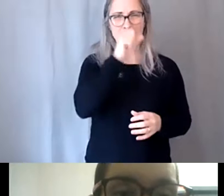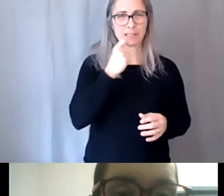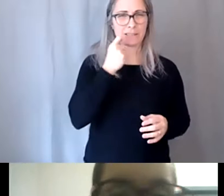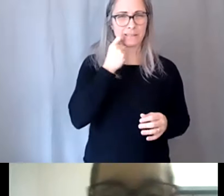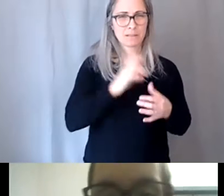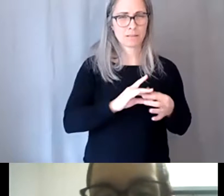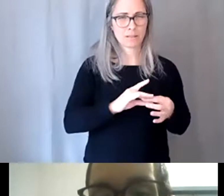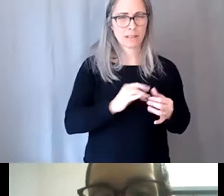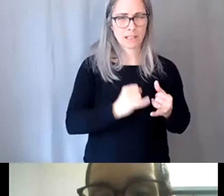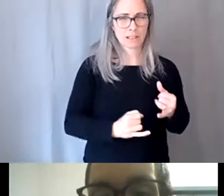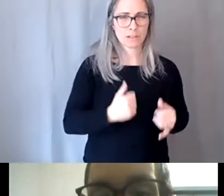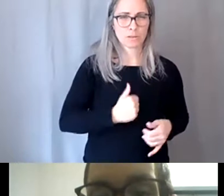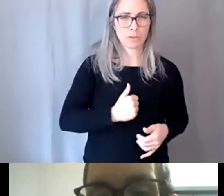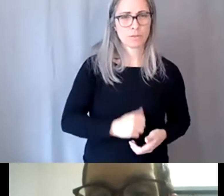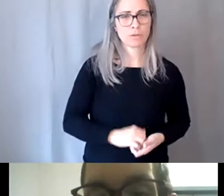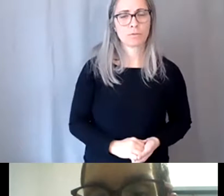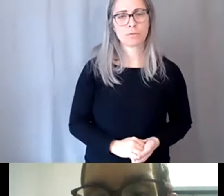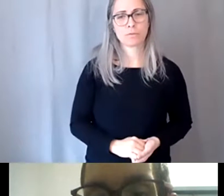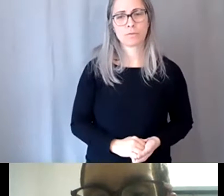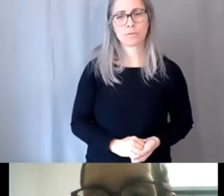I have a question for or there is a question